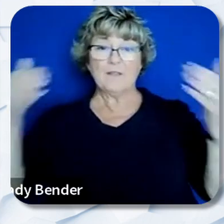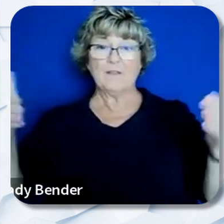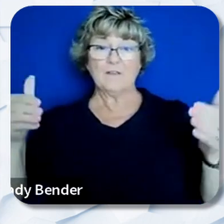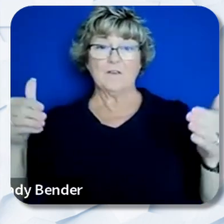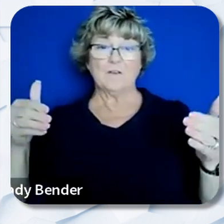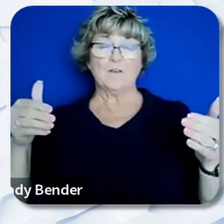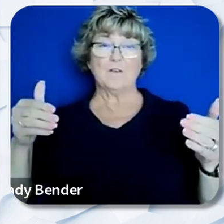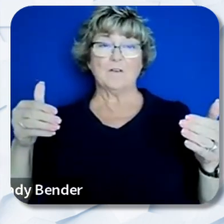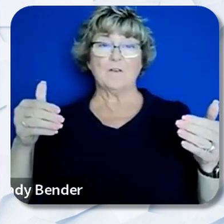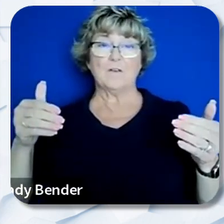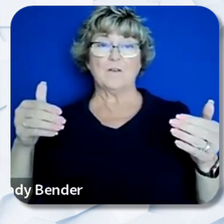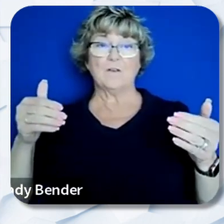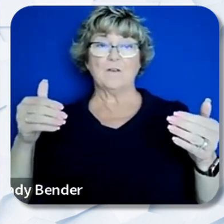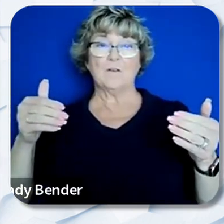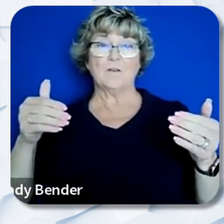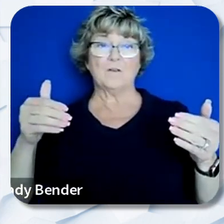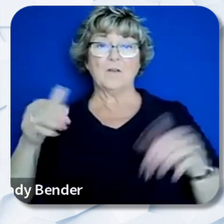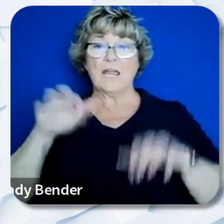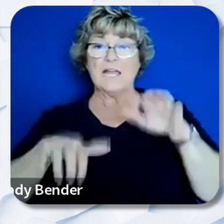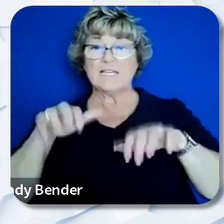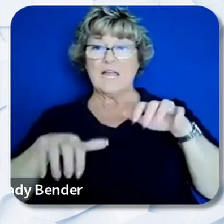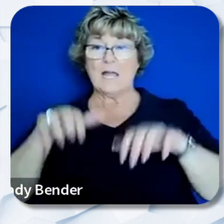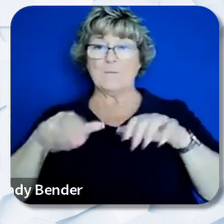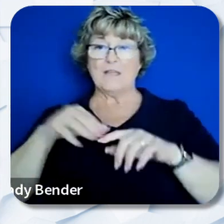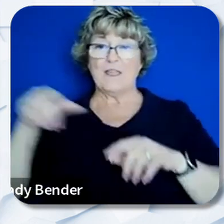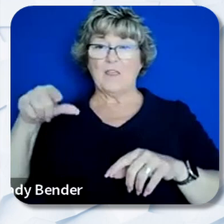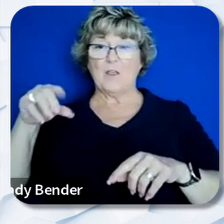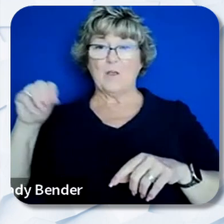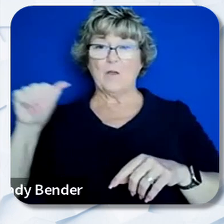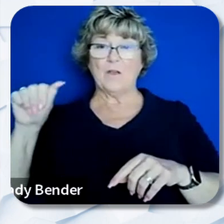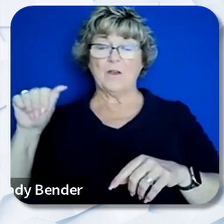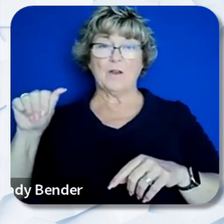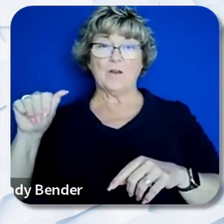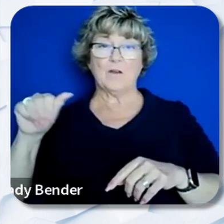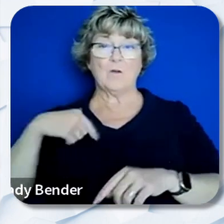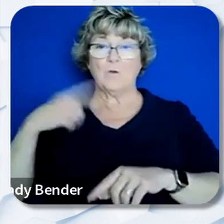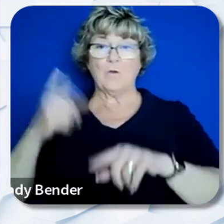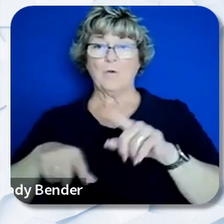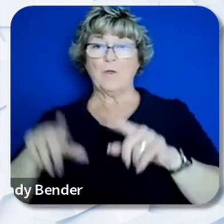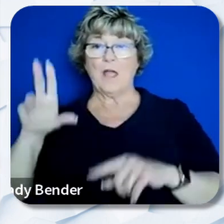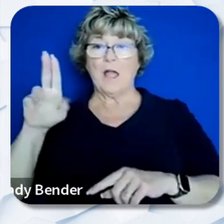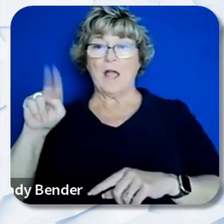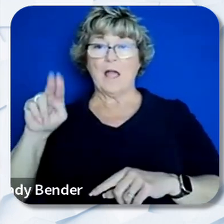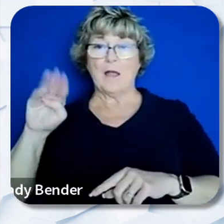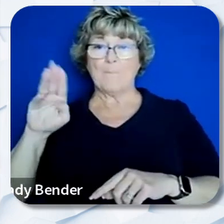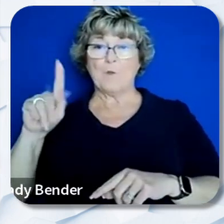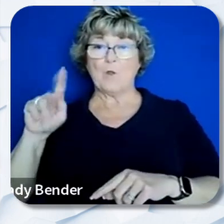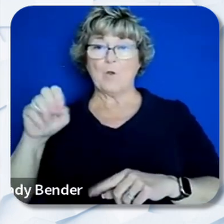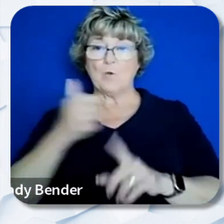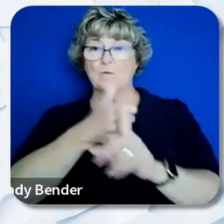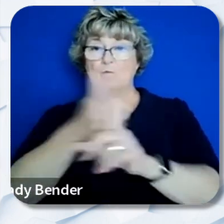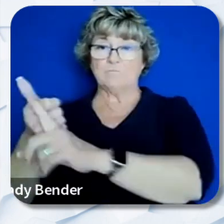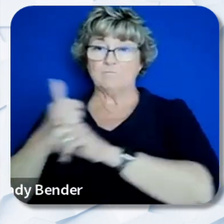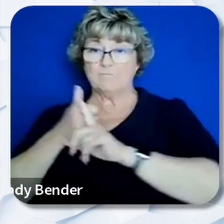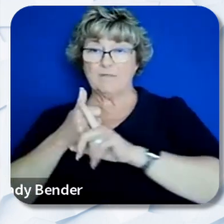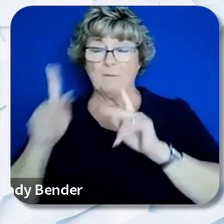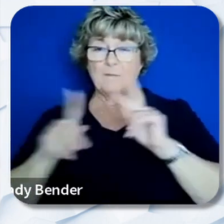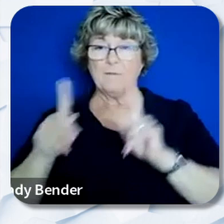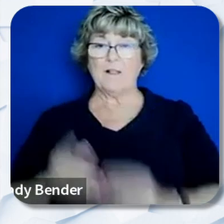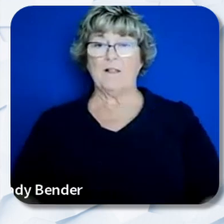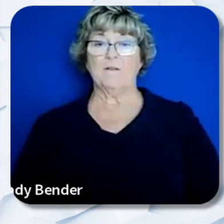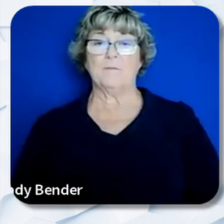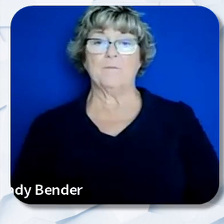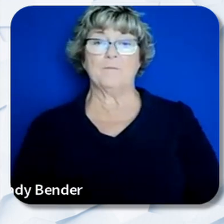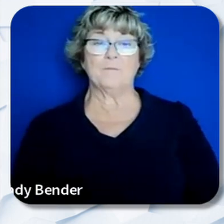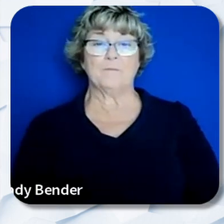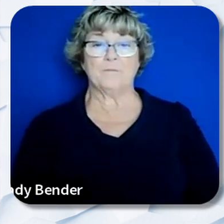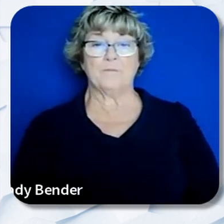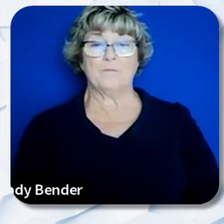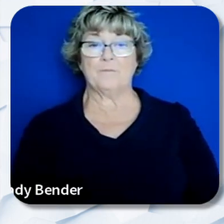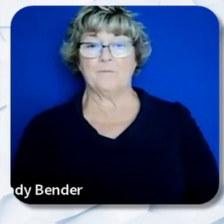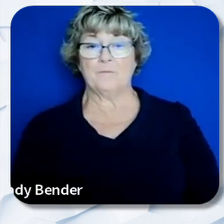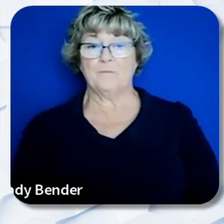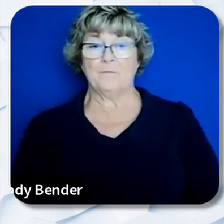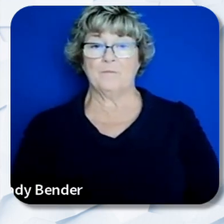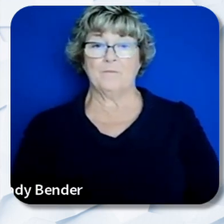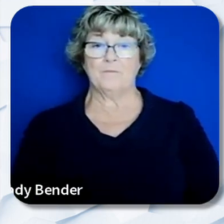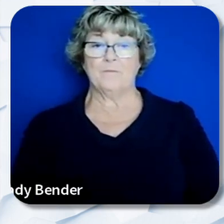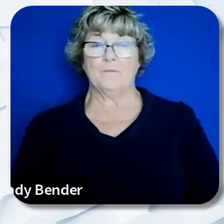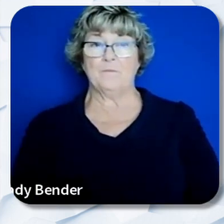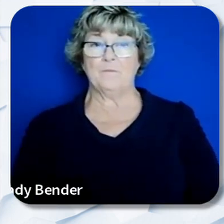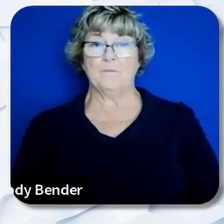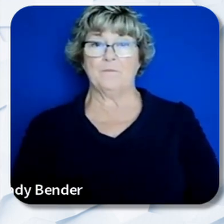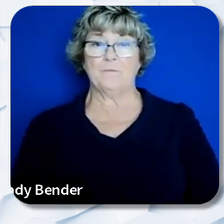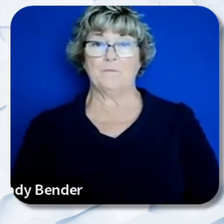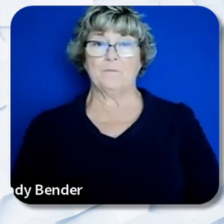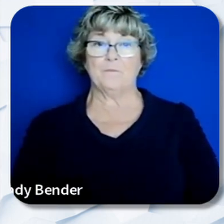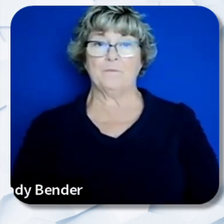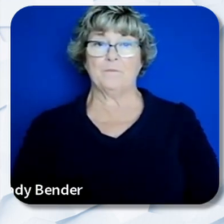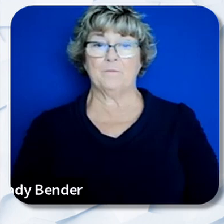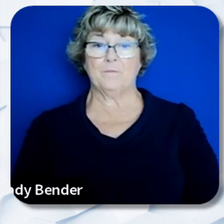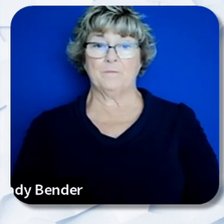just to go ahead and type right into the Q & A because we're unable to unmute you. Okay,